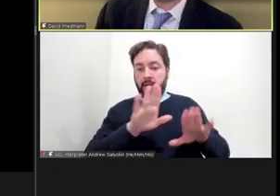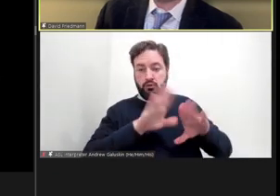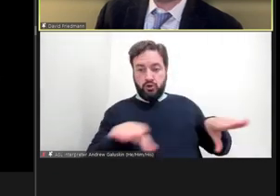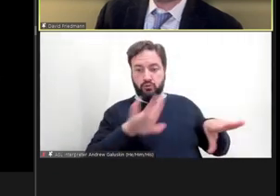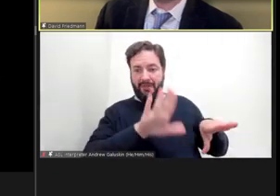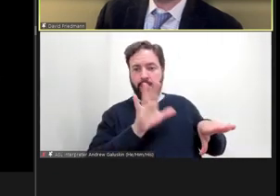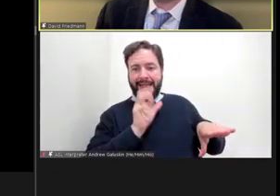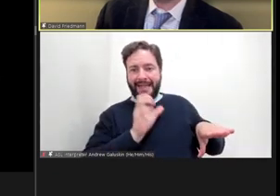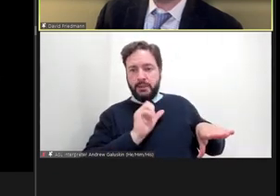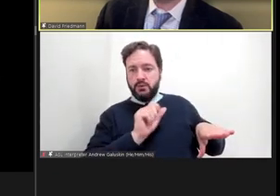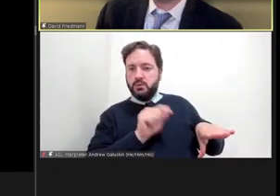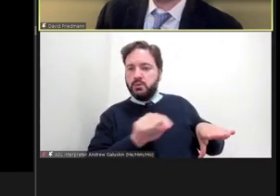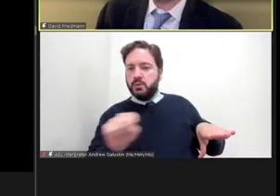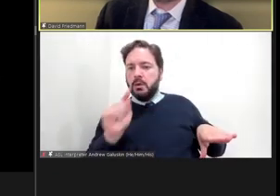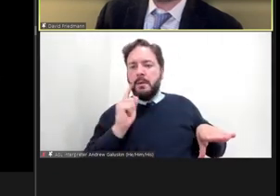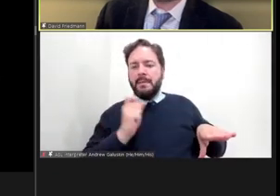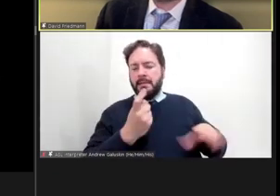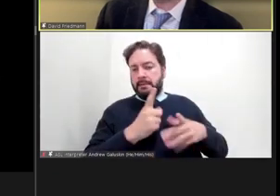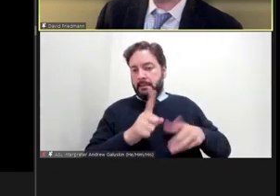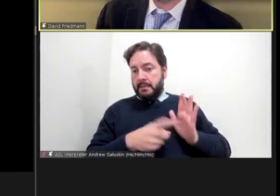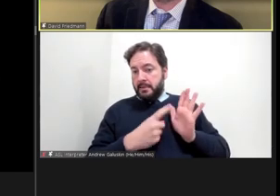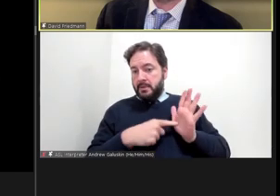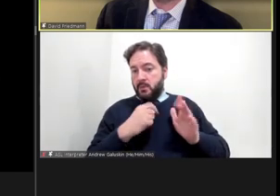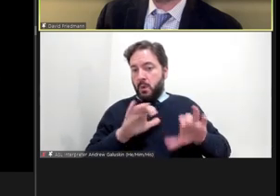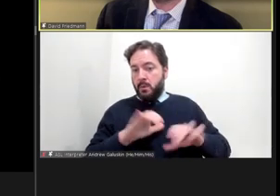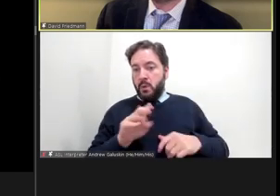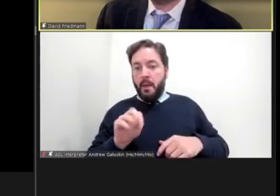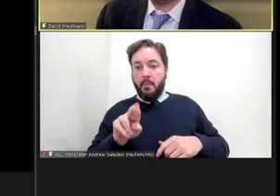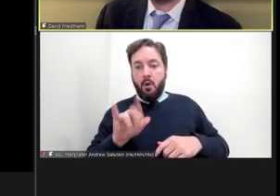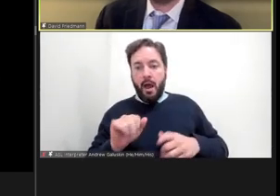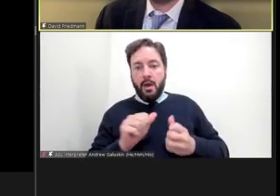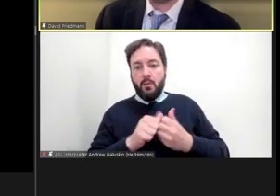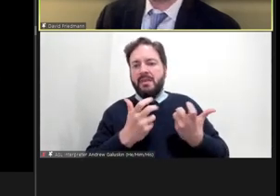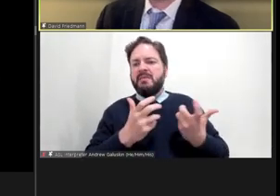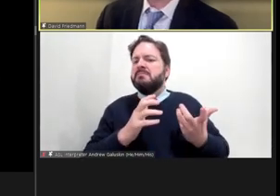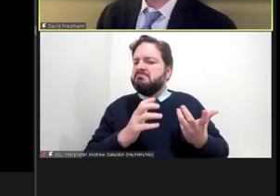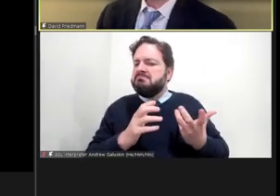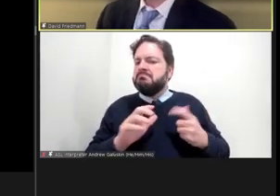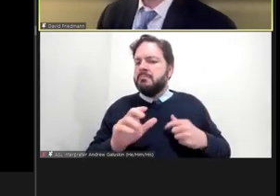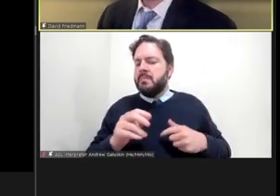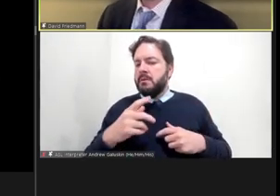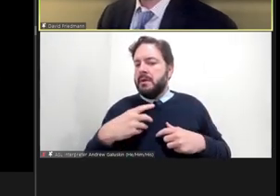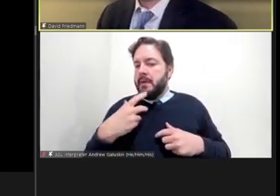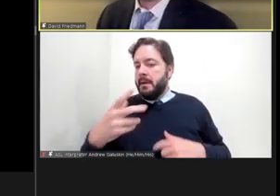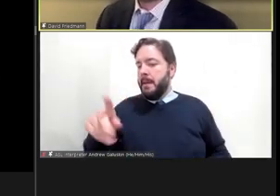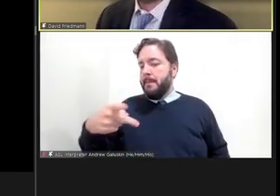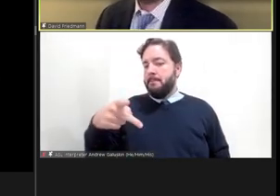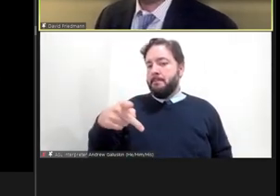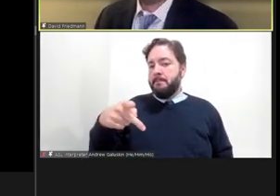but we often will do MRIs with the help of pediatric anesthesia, so the child will get an IV,